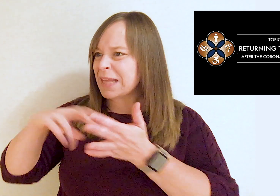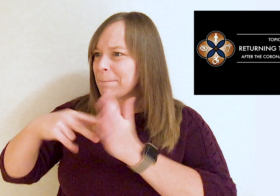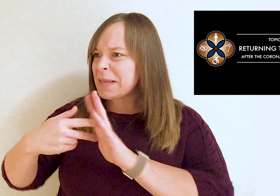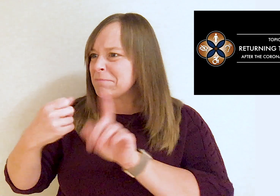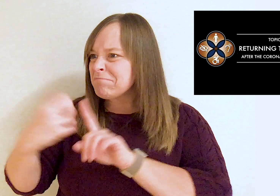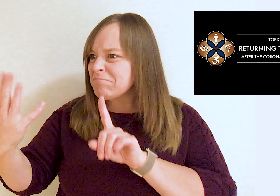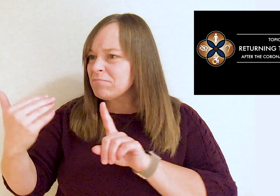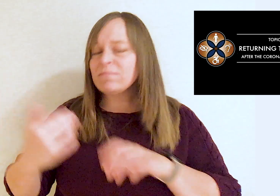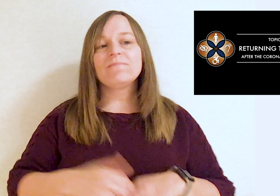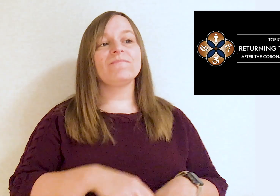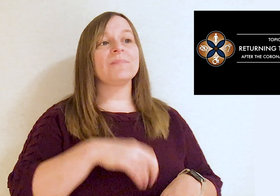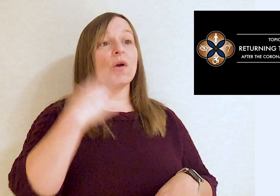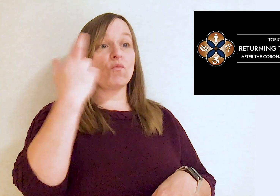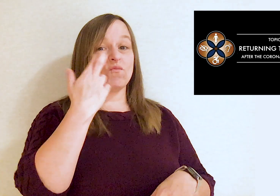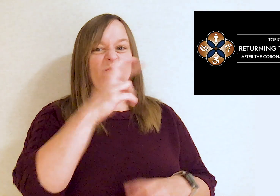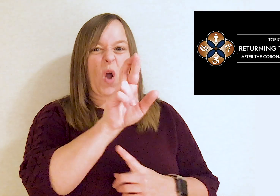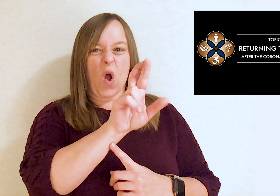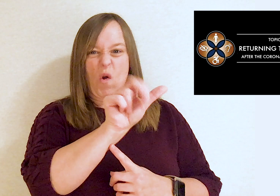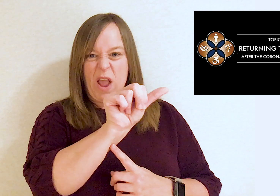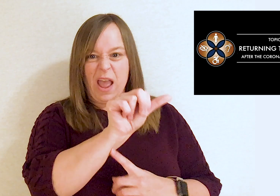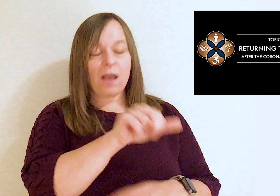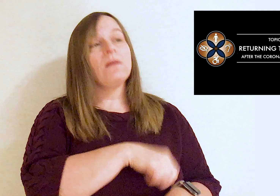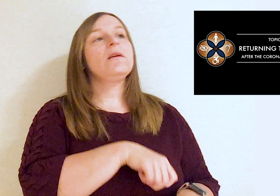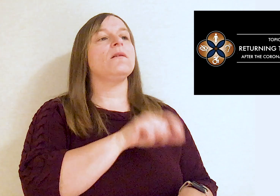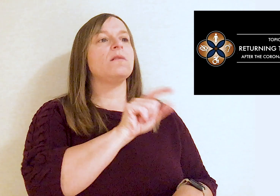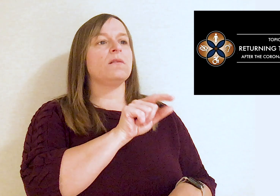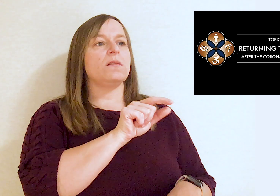Sure. A reasonable accommodation is something that is